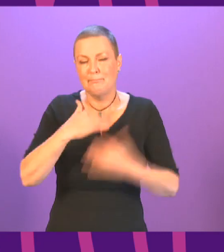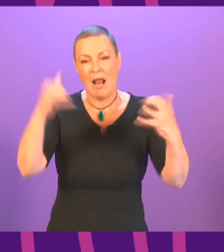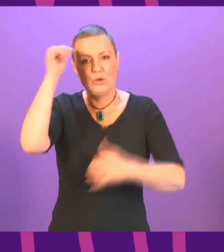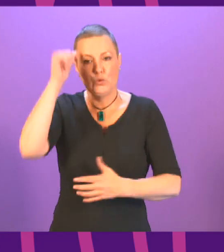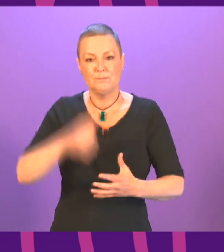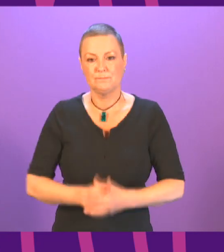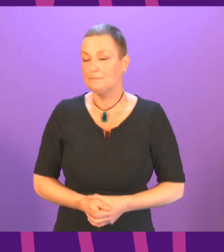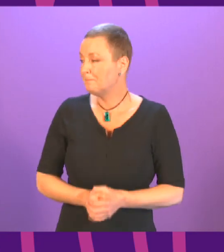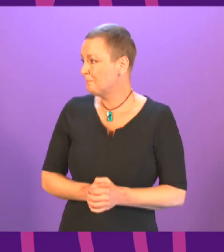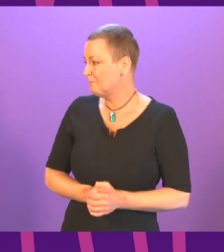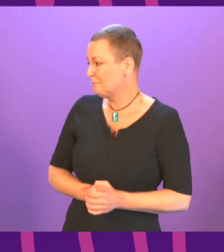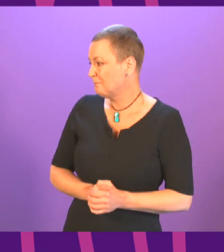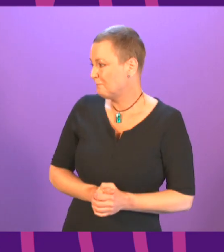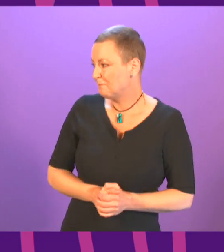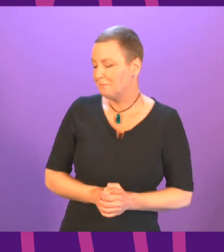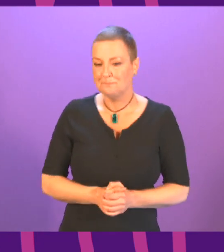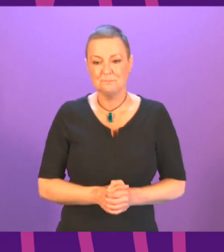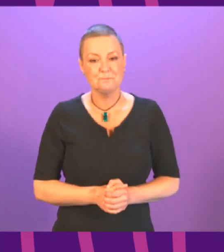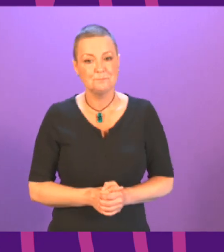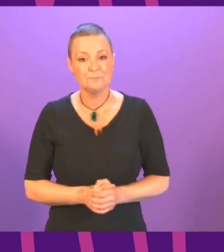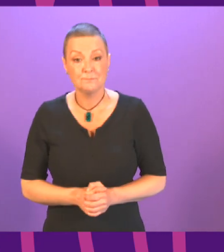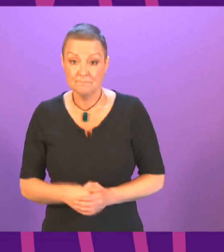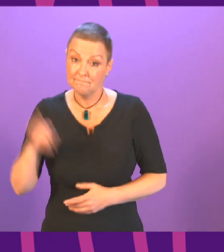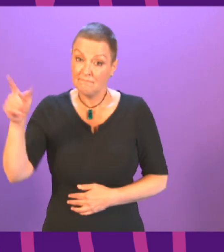Alison Johnstone: The city of Liverpool is seeking to test all